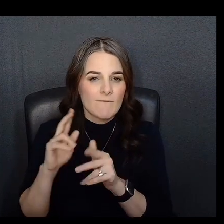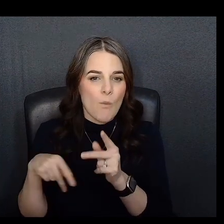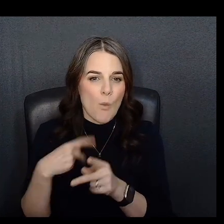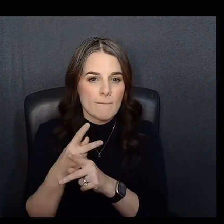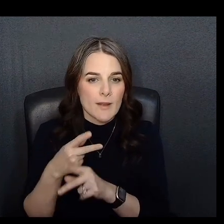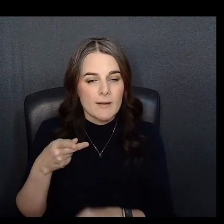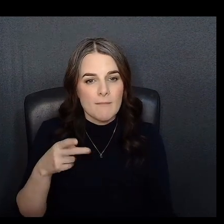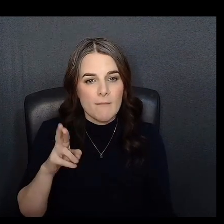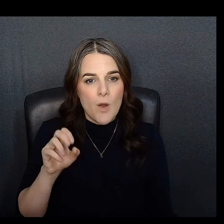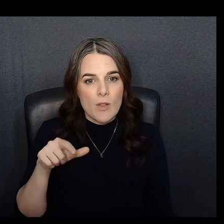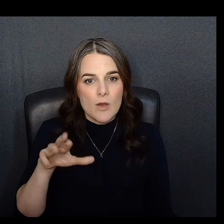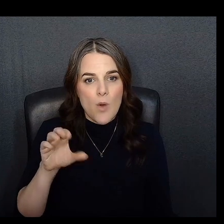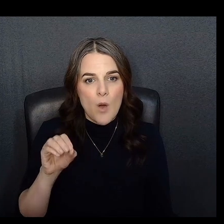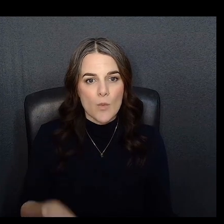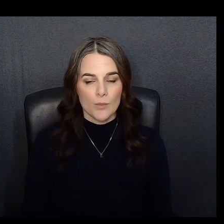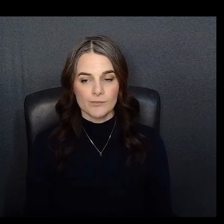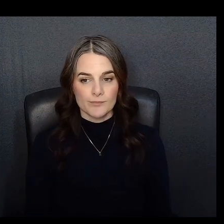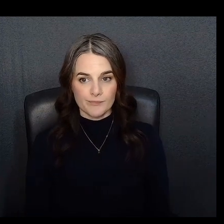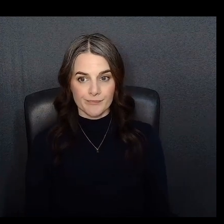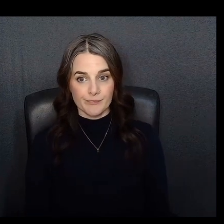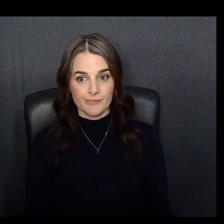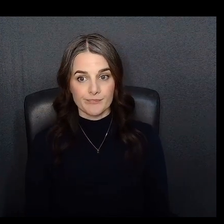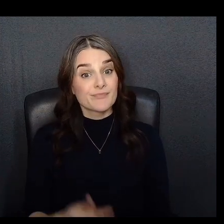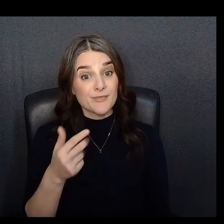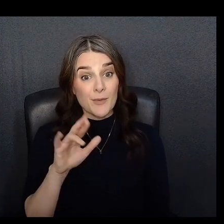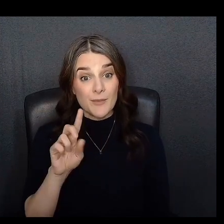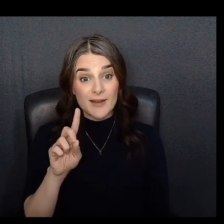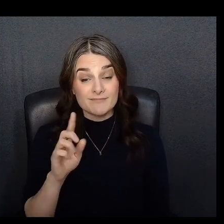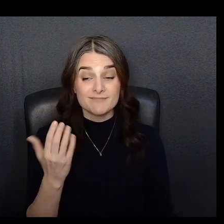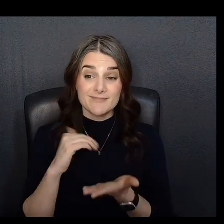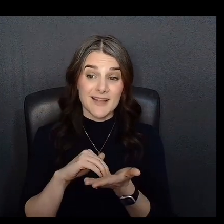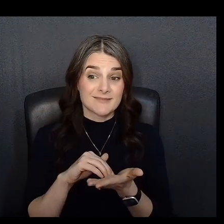So when we look at Grid, again, disclaimer, there's a lot of images from Grid.